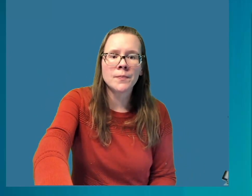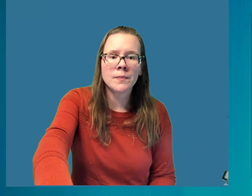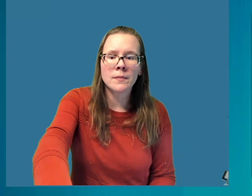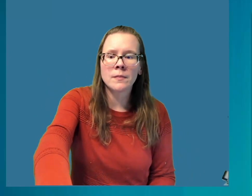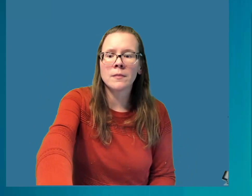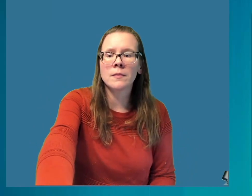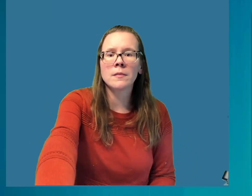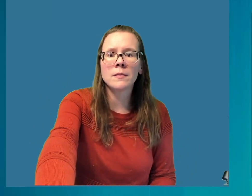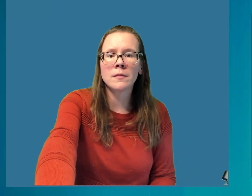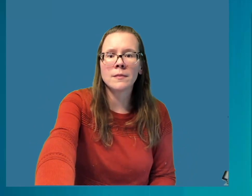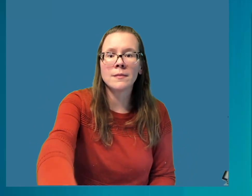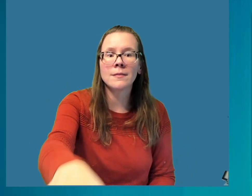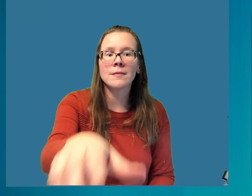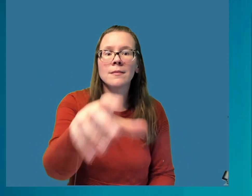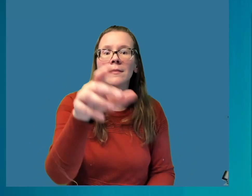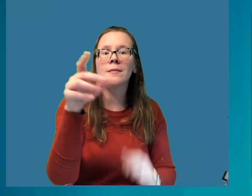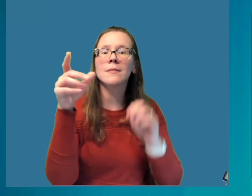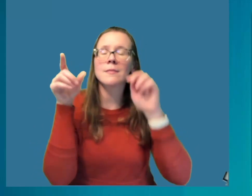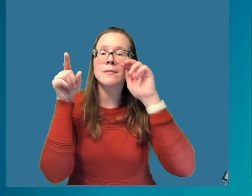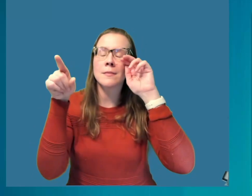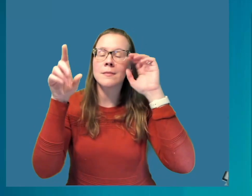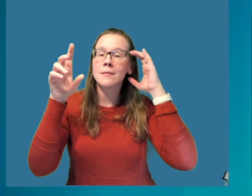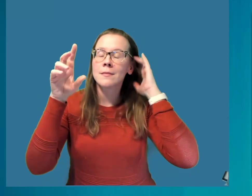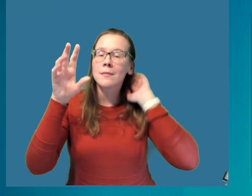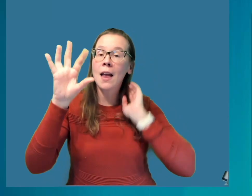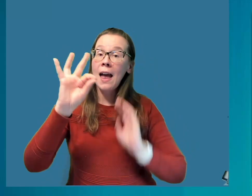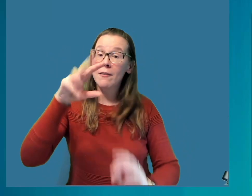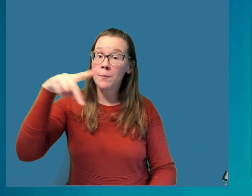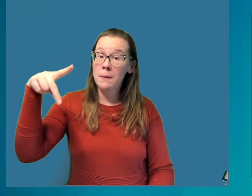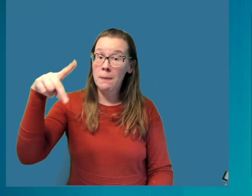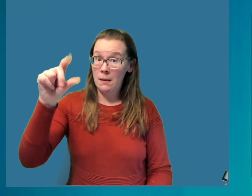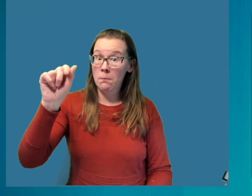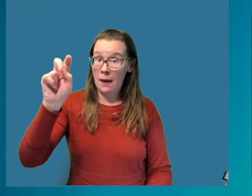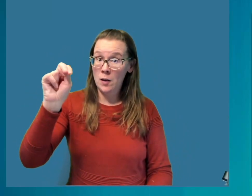add it to a background fabric. And then put that around the postcard.